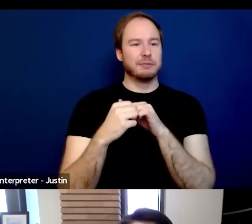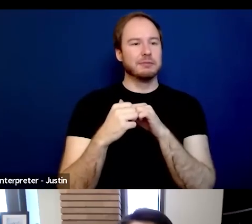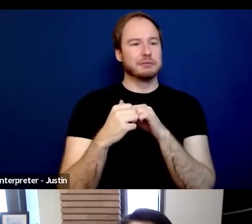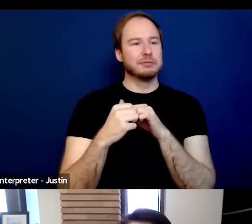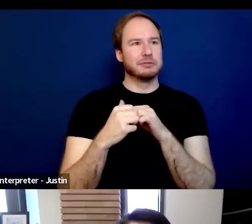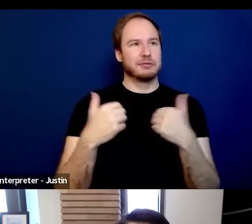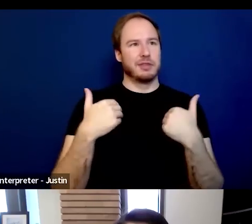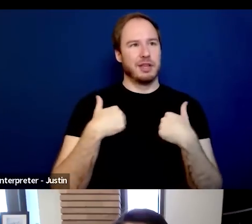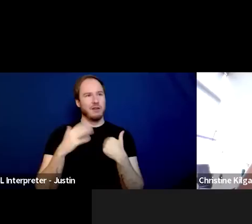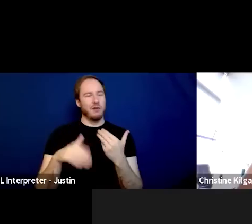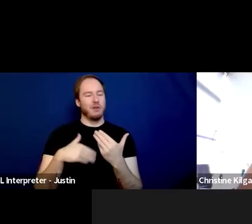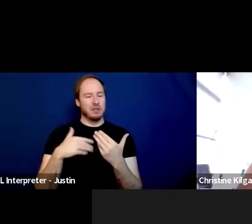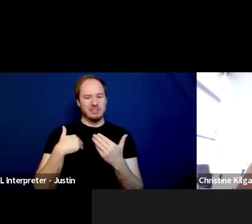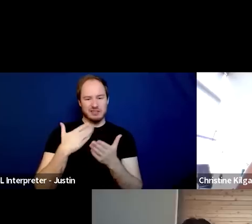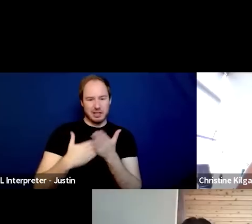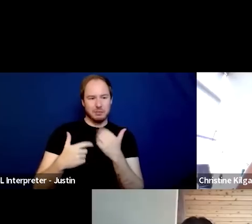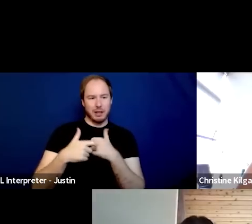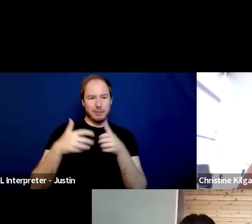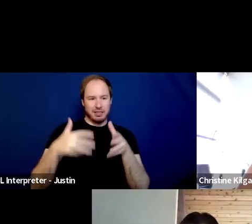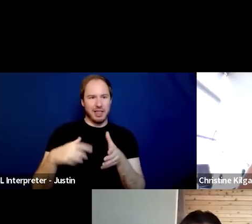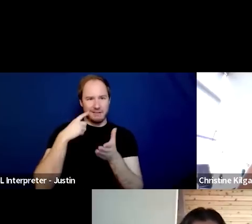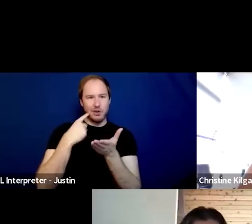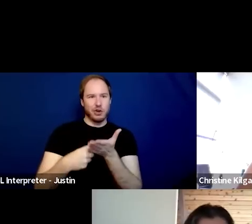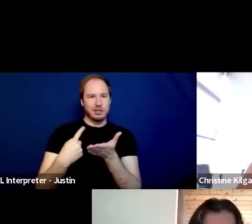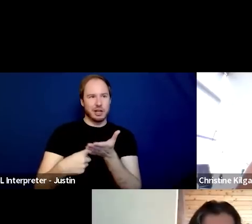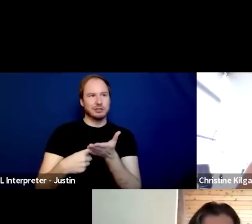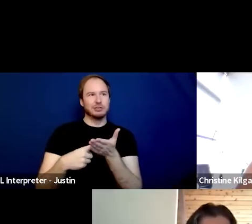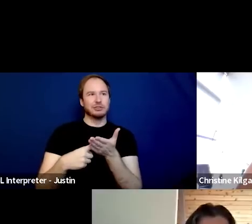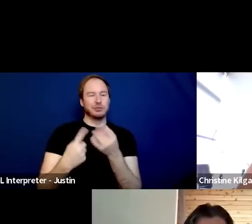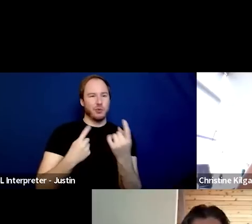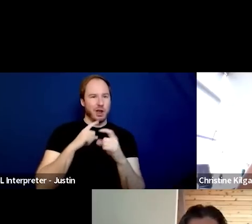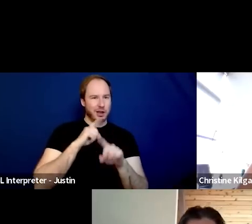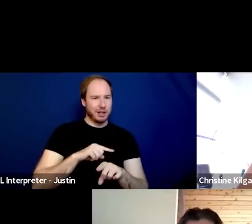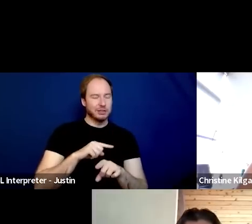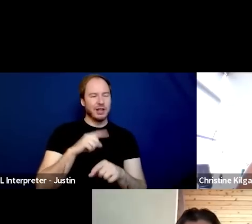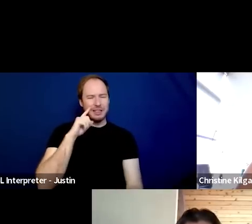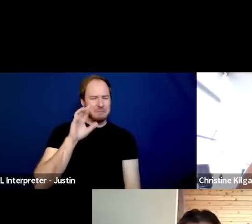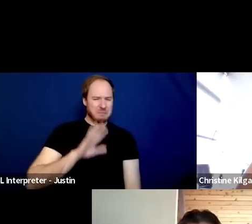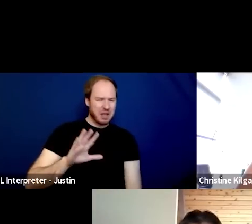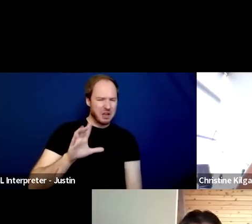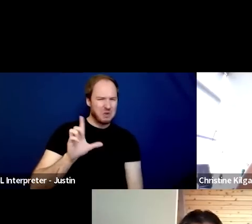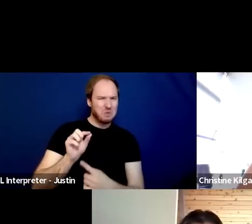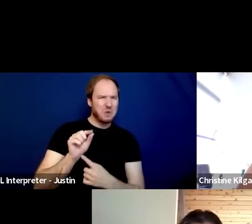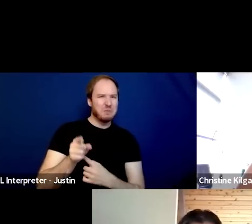So that we have a bit of time for discussion. I think we have about 20 minutes or so,